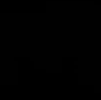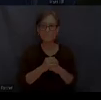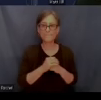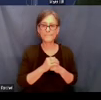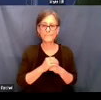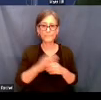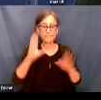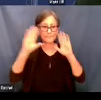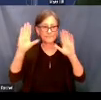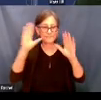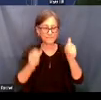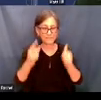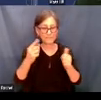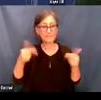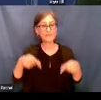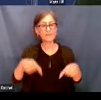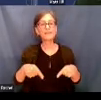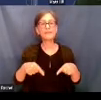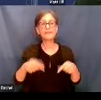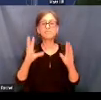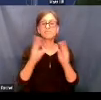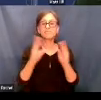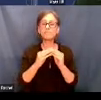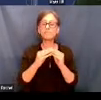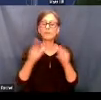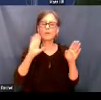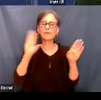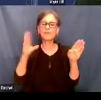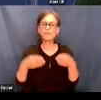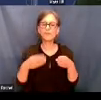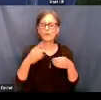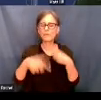Hello everyone. Today's webinar is going to focus specifically on the new